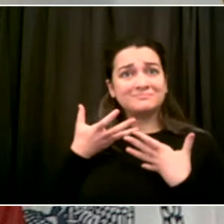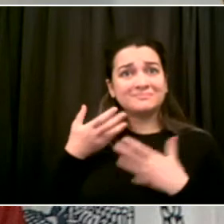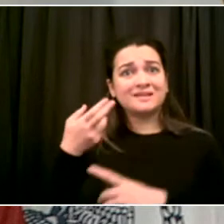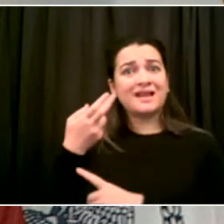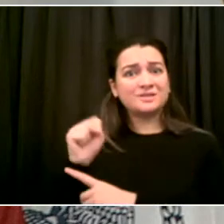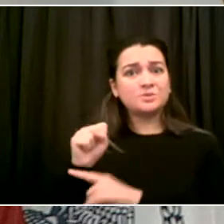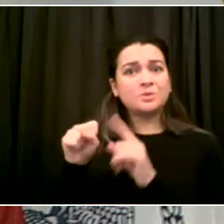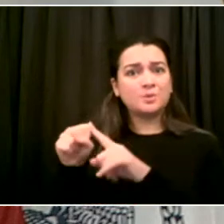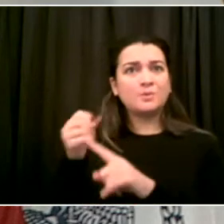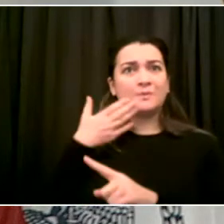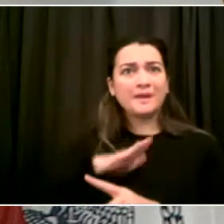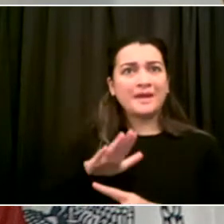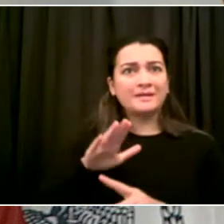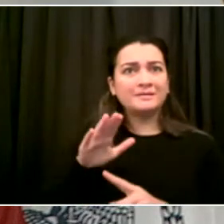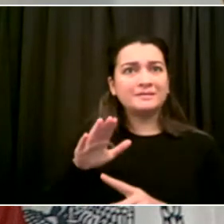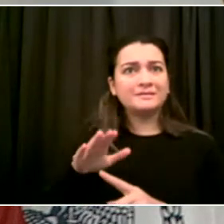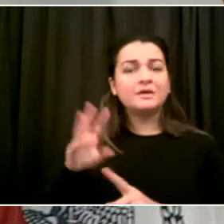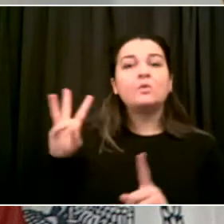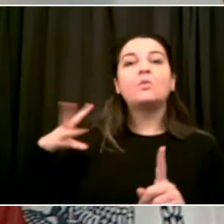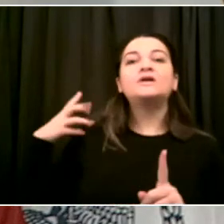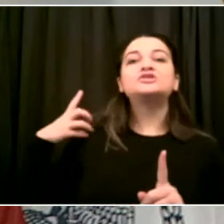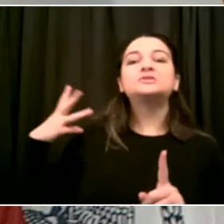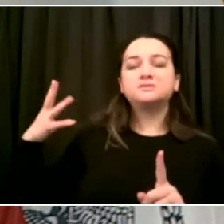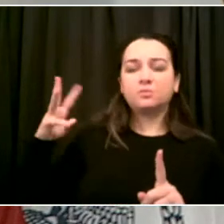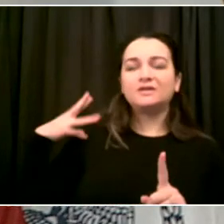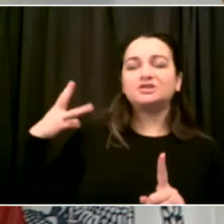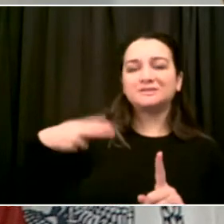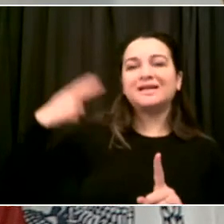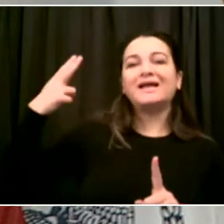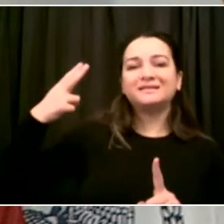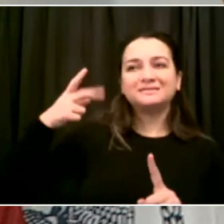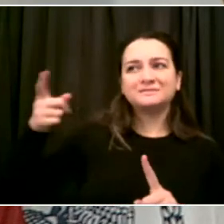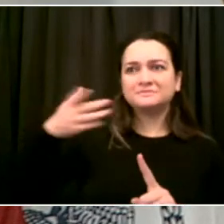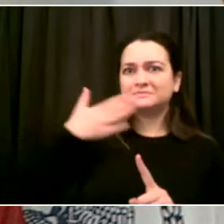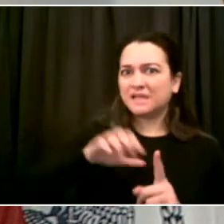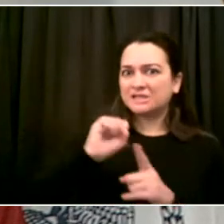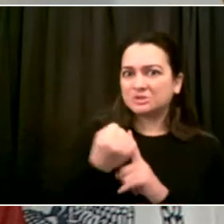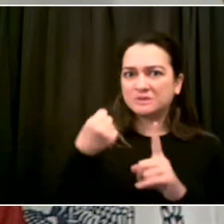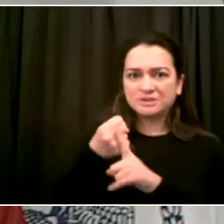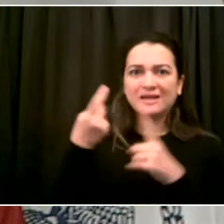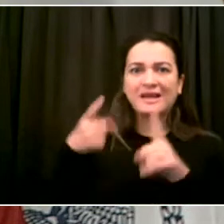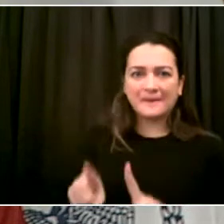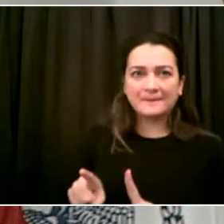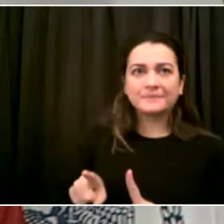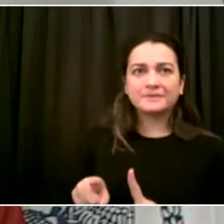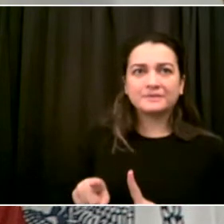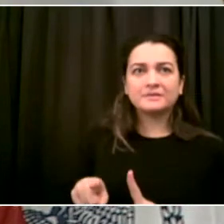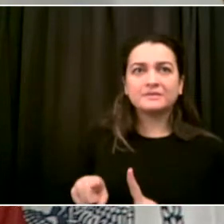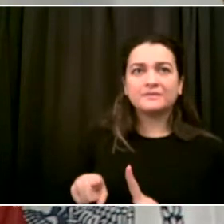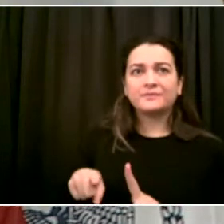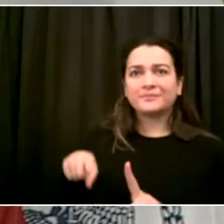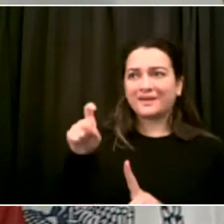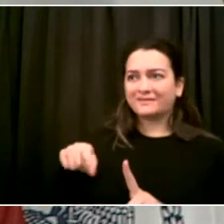HAVE TO GOT TO BE RIGOROUS ABOUT MAKING SURE VACCINE IN NEW YORK CITY GOES TO THTHE PEOPLE OF NEW YORK CITY. GO AHEAD.